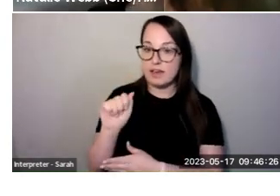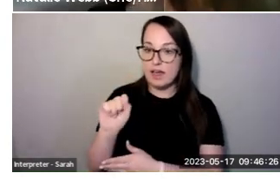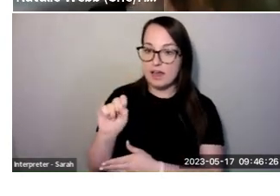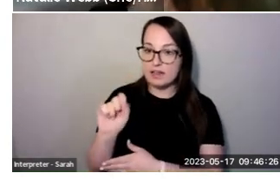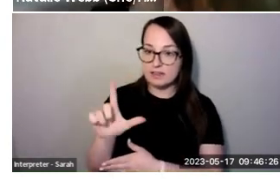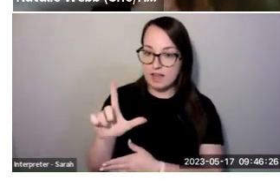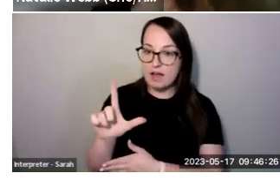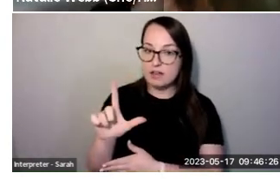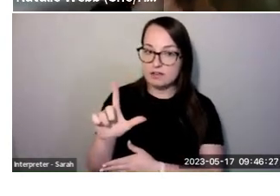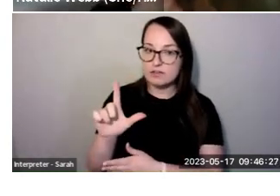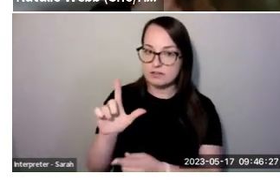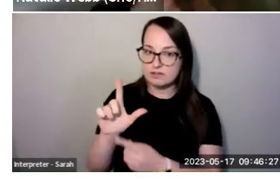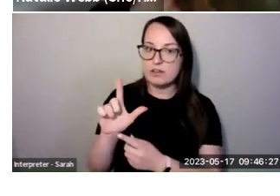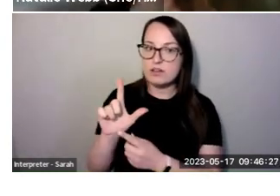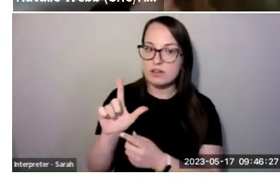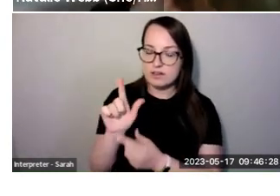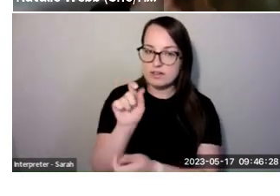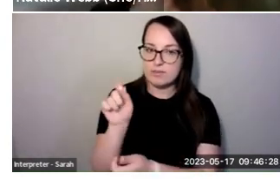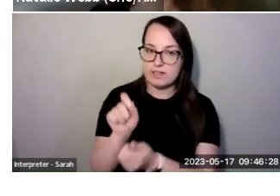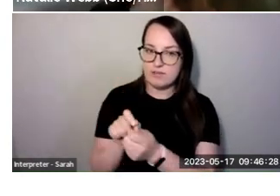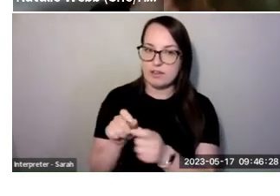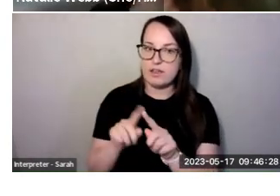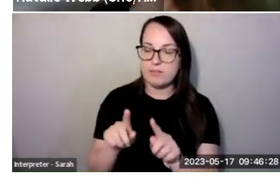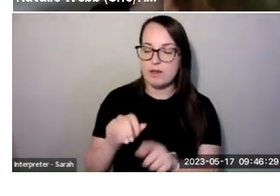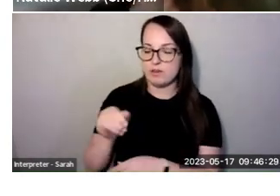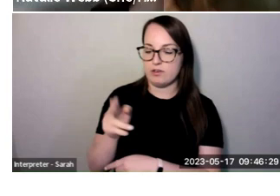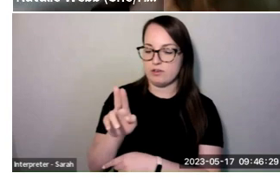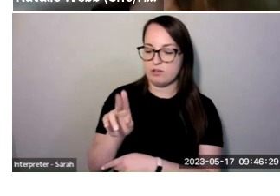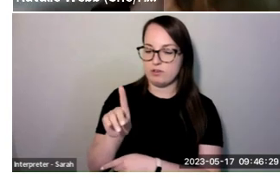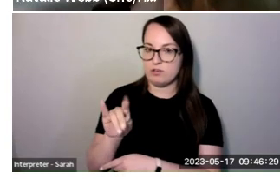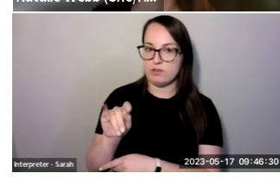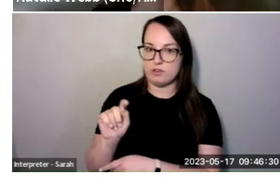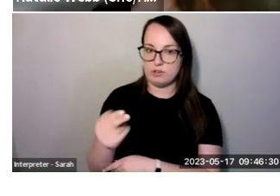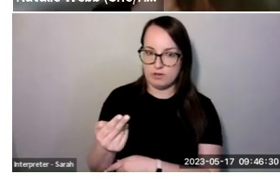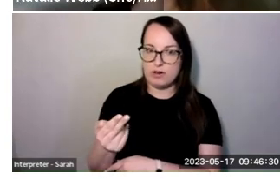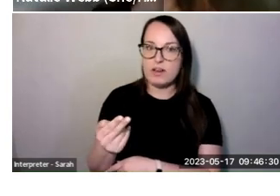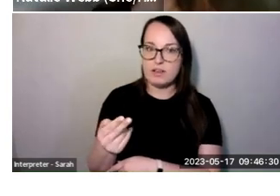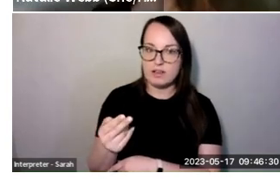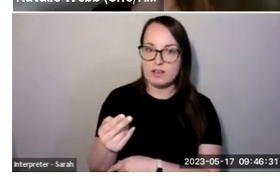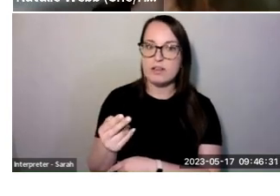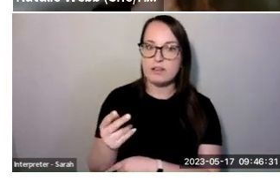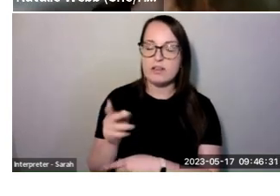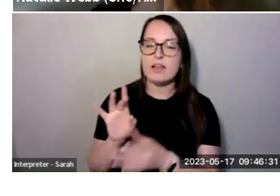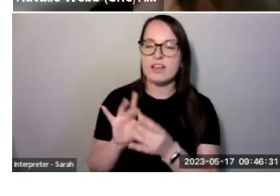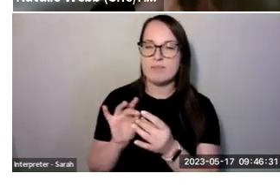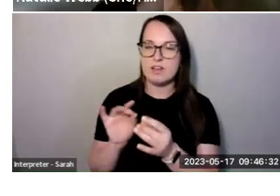to ensure that in particular, I'm thinking of ASL, but I know Judith did